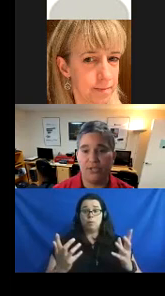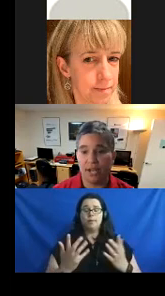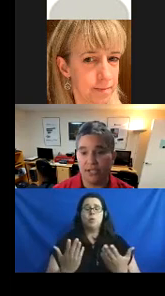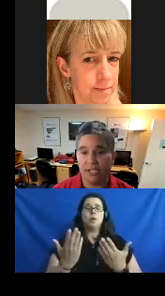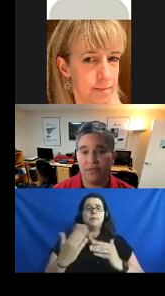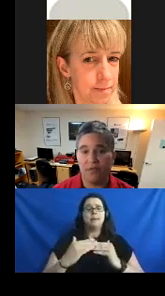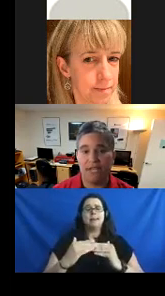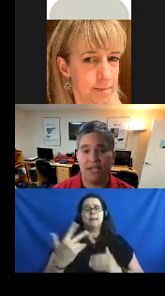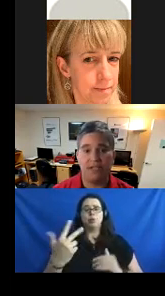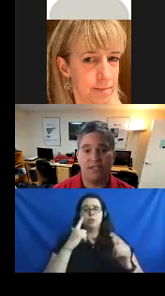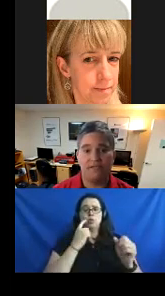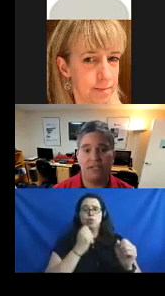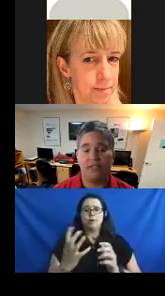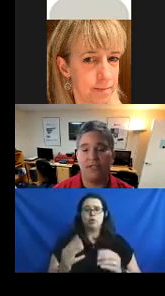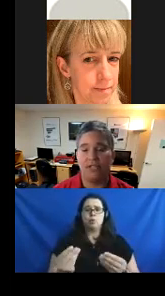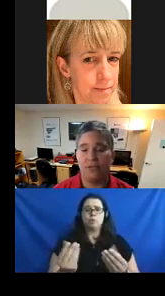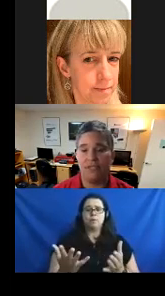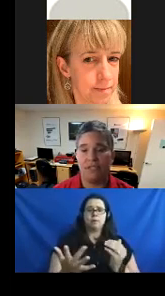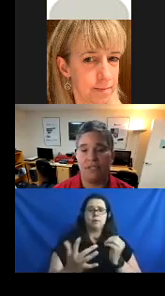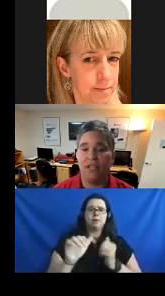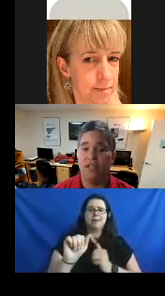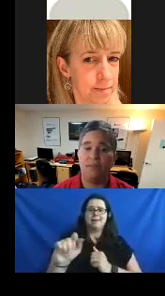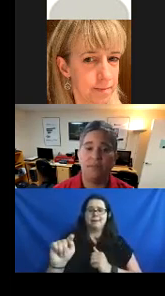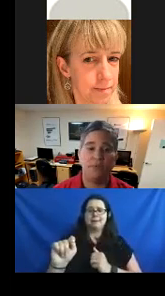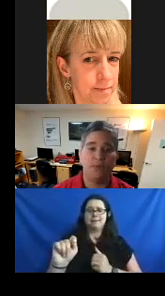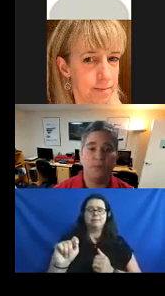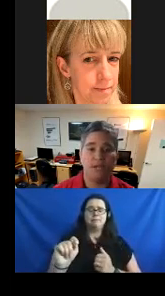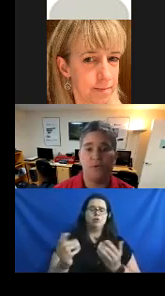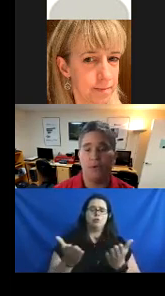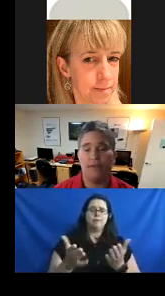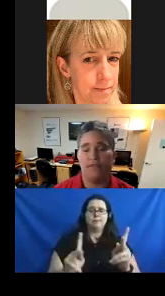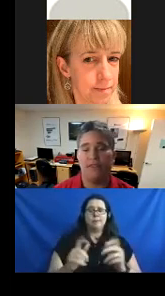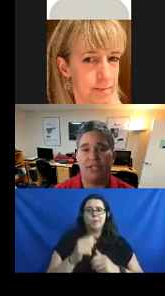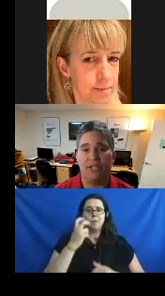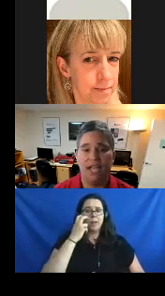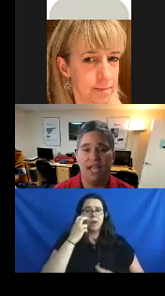STRATEGIES FOR PROVIDING ASSISTIVE TECHNOLOGY SERVICES FOR PEOPLE WHO ARE BLIND OR WHO HAVE LOW VISION.